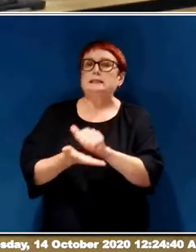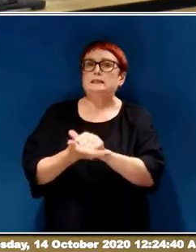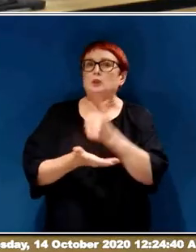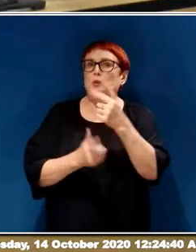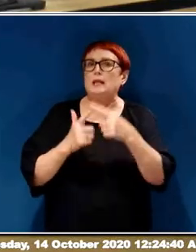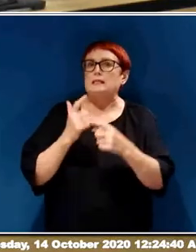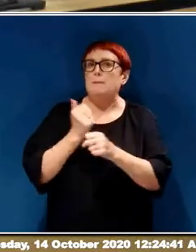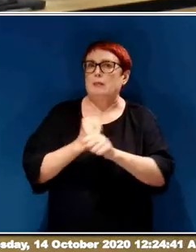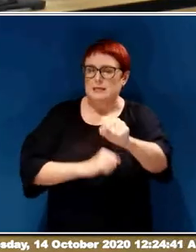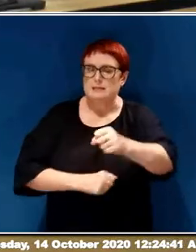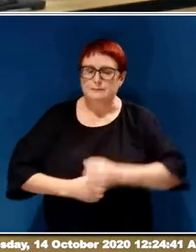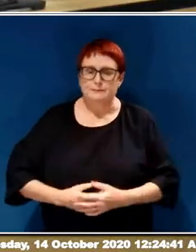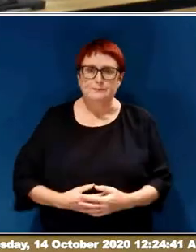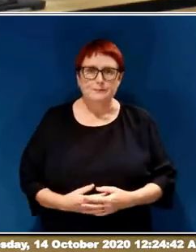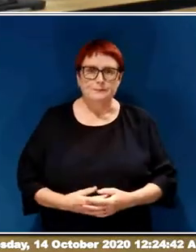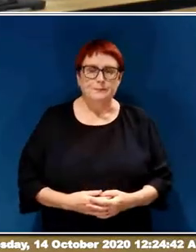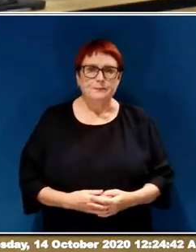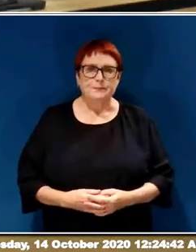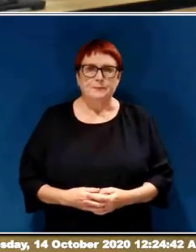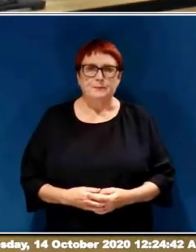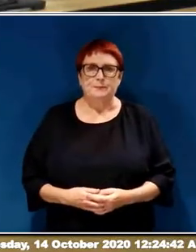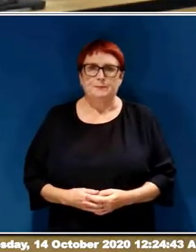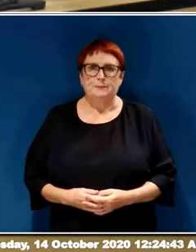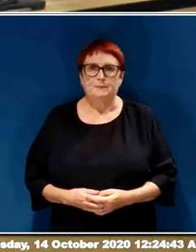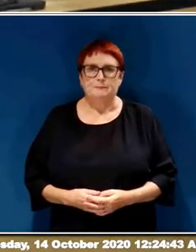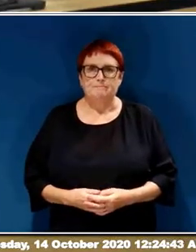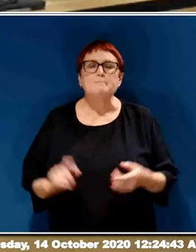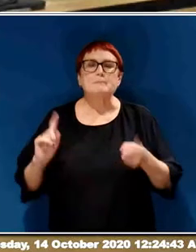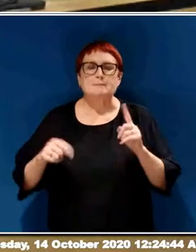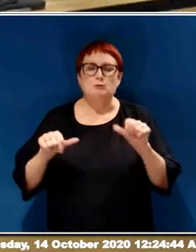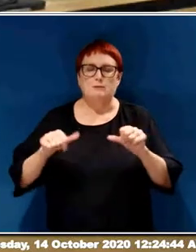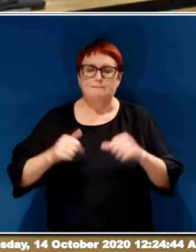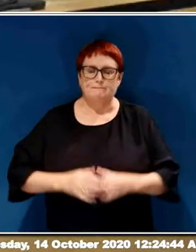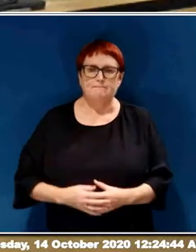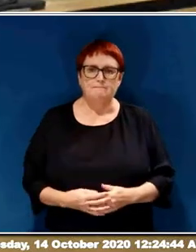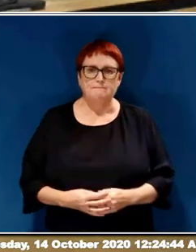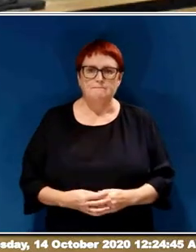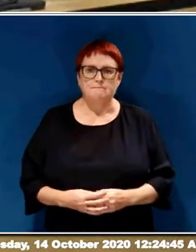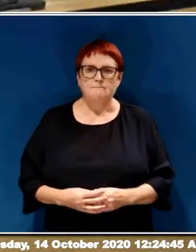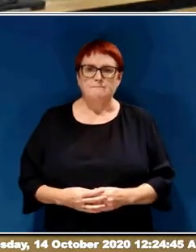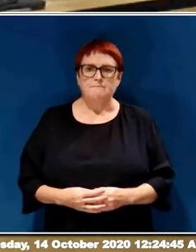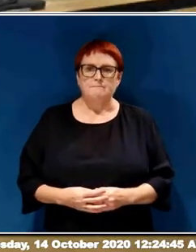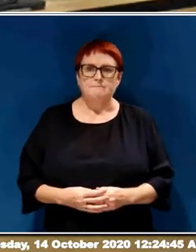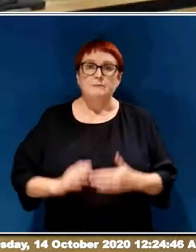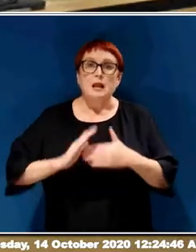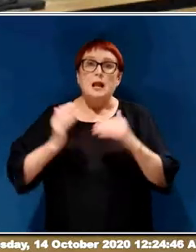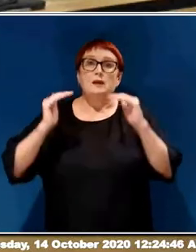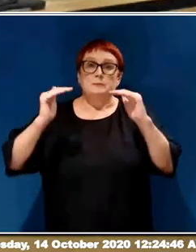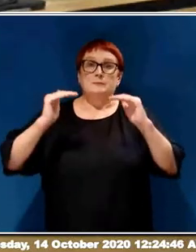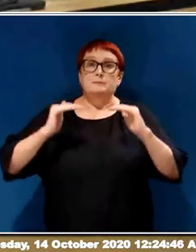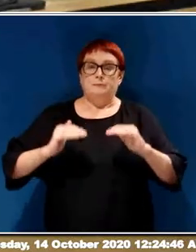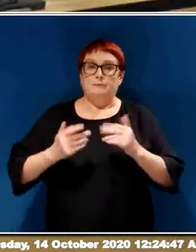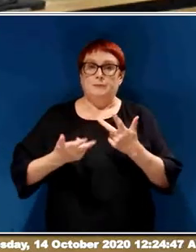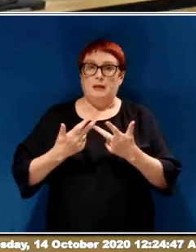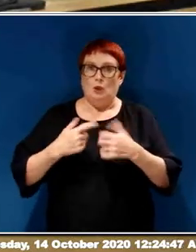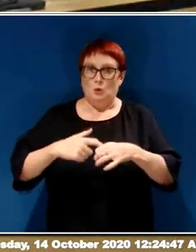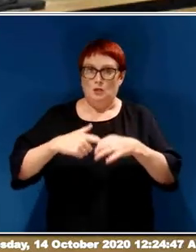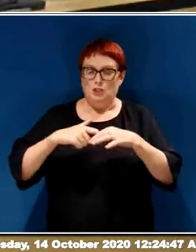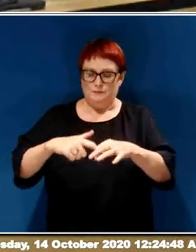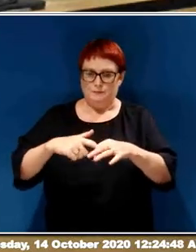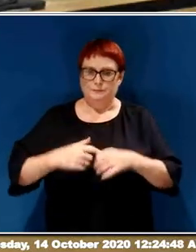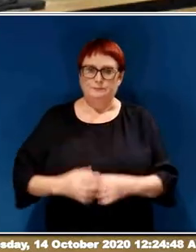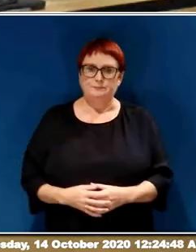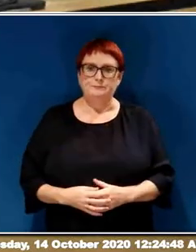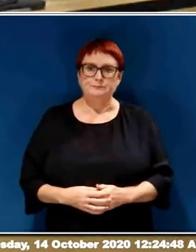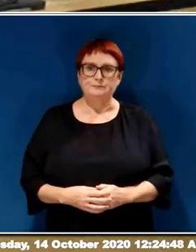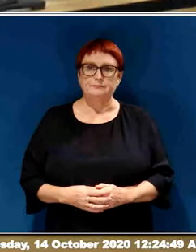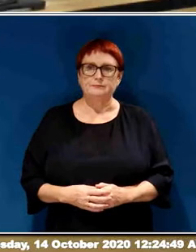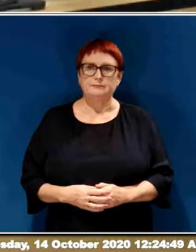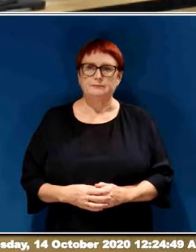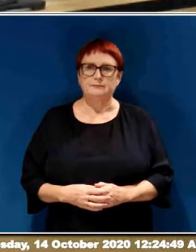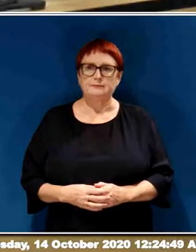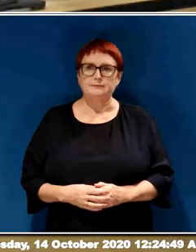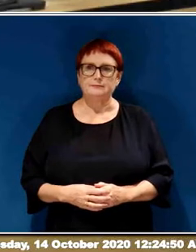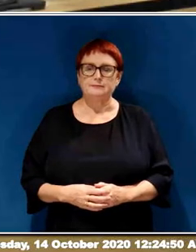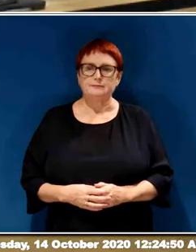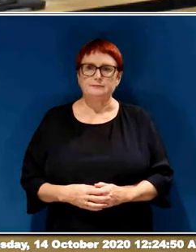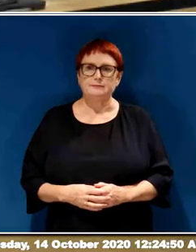Now, I want to turn to the concept of a Universal Design for Learning Framework.